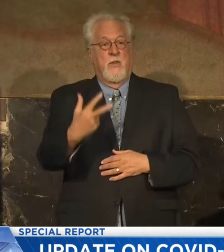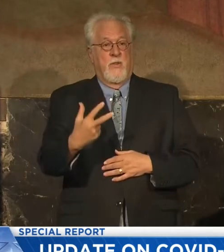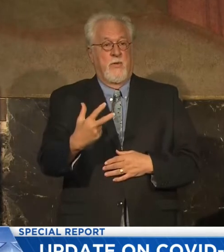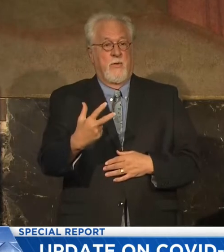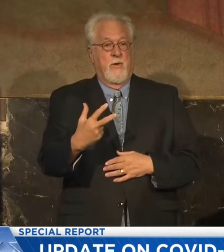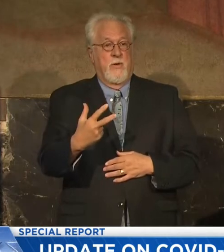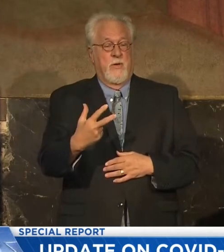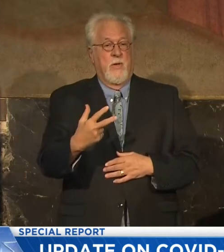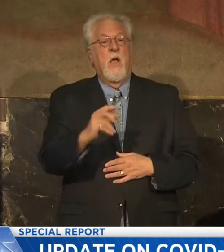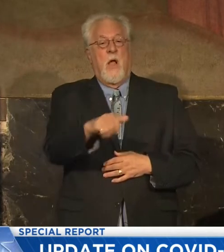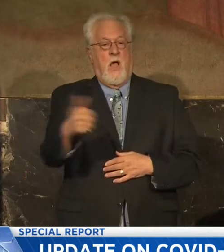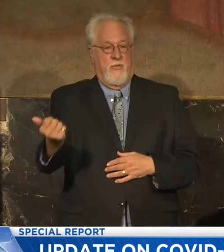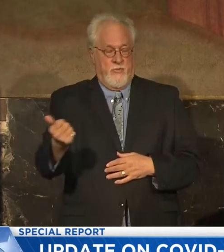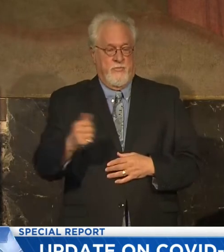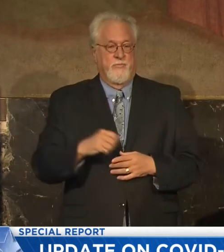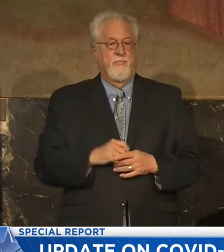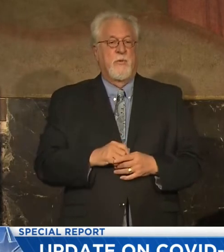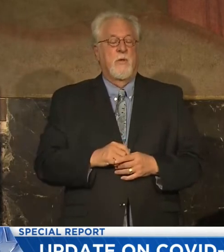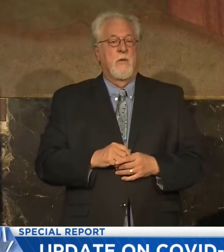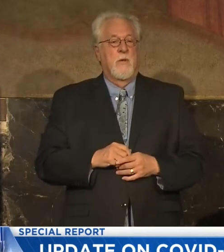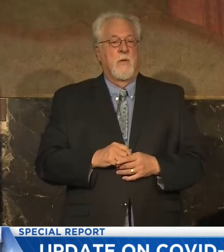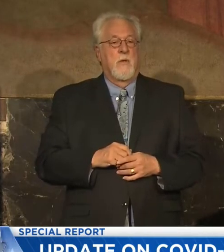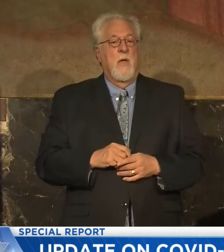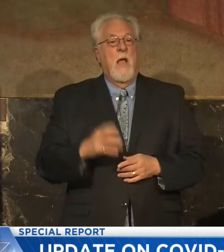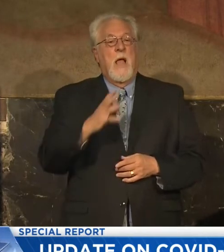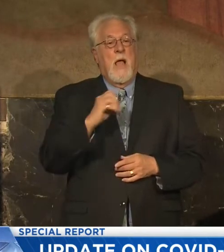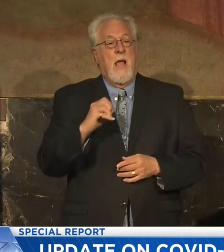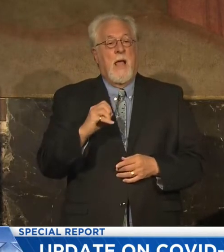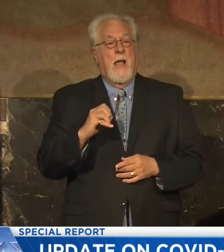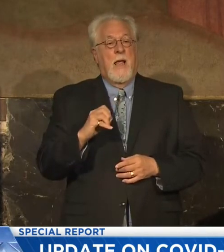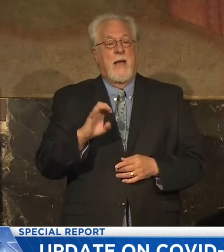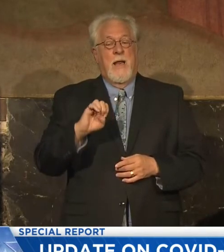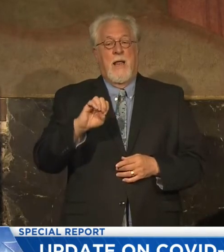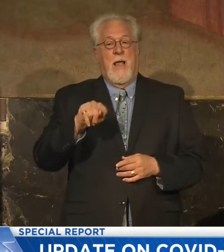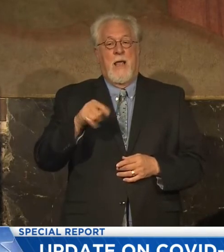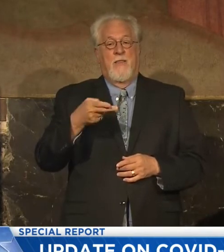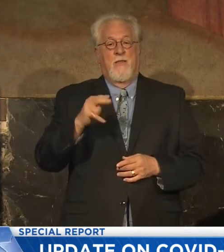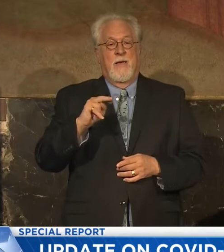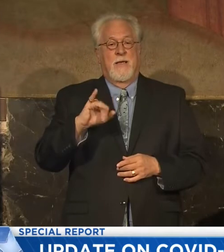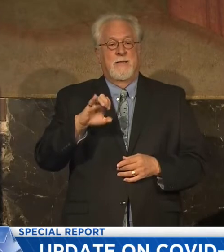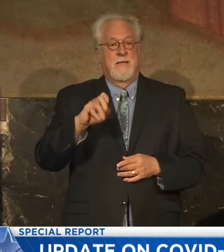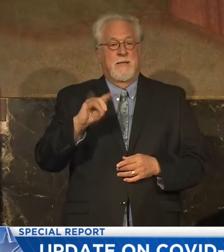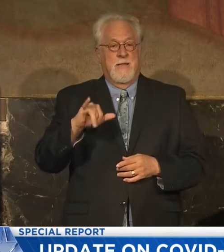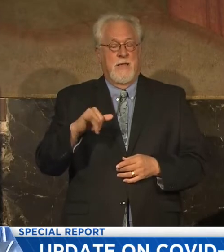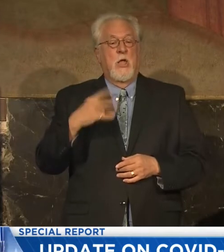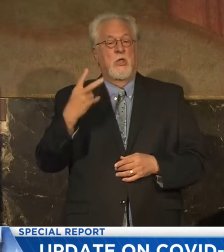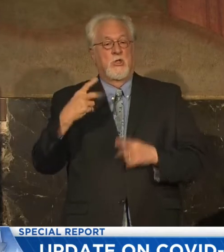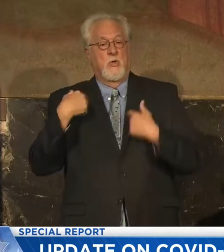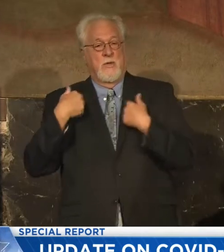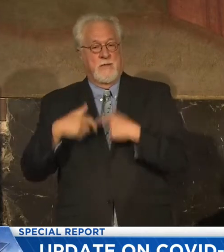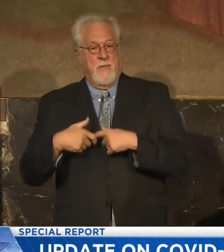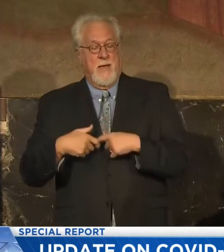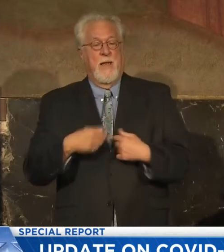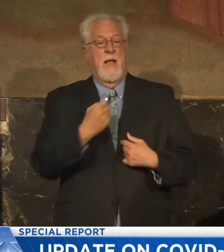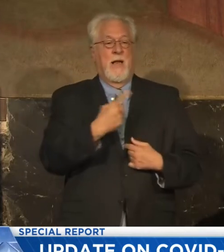DISCHARGED. IN TERMS OF RACE, SEVEN ARE BLACK. THREE ARE WHITE.